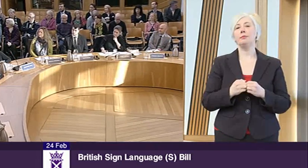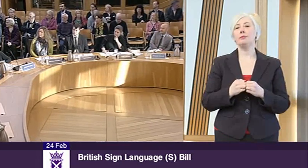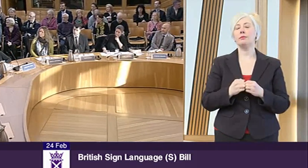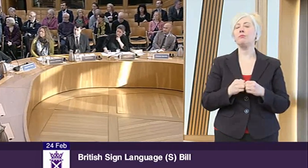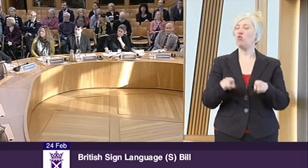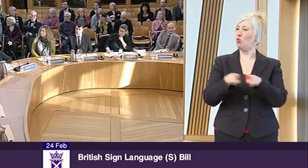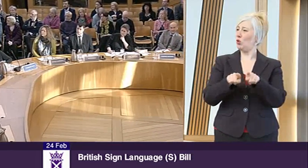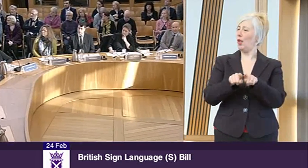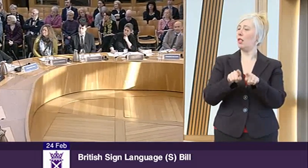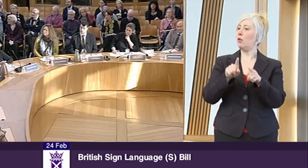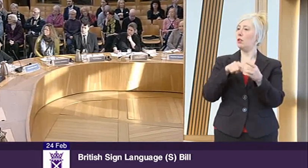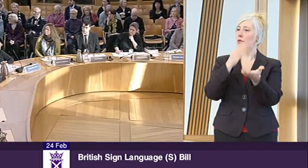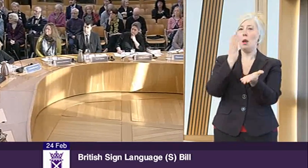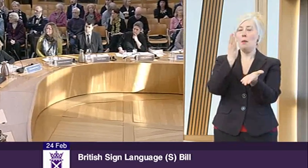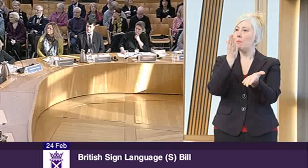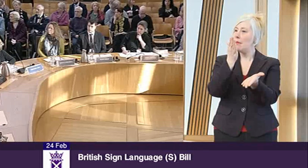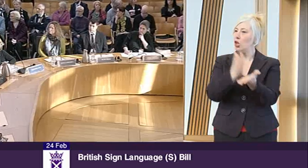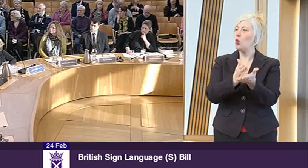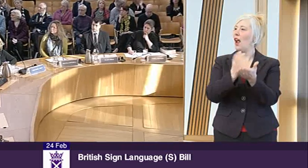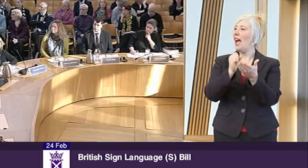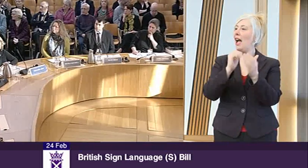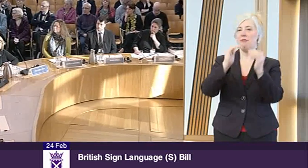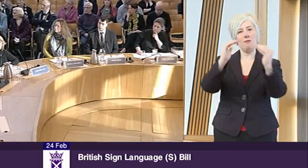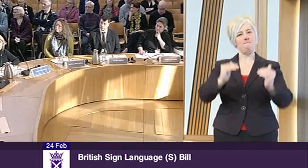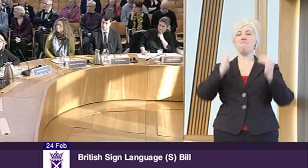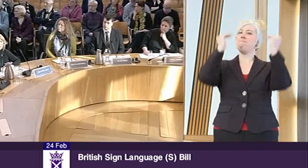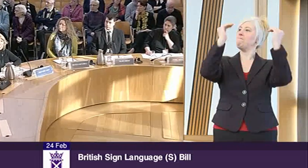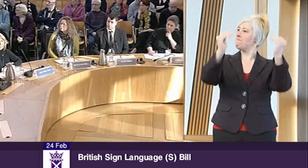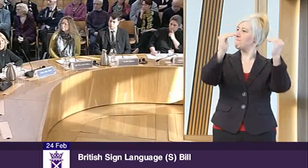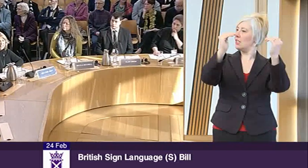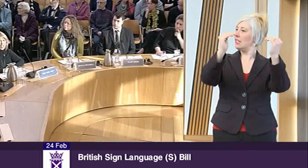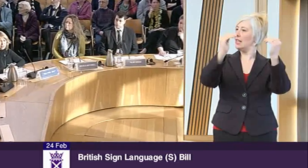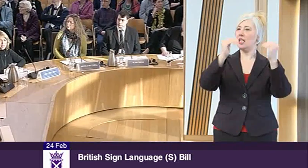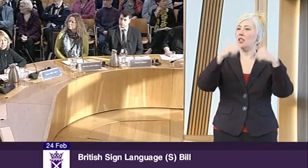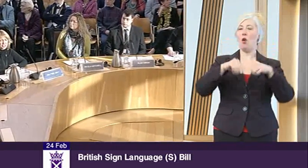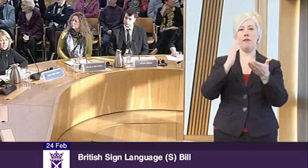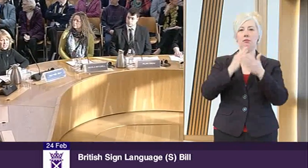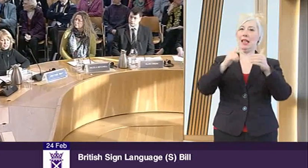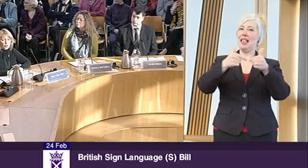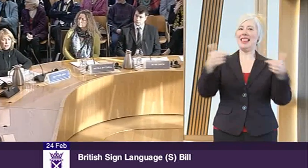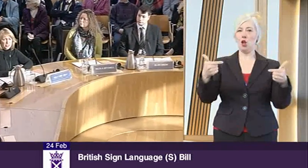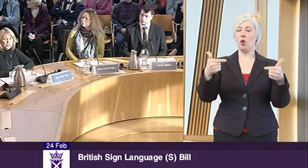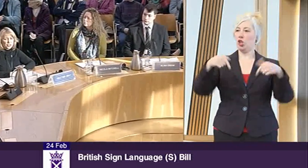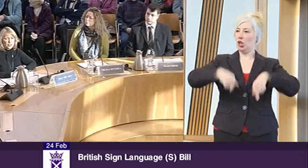and will ensure that BSL has the status of a language. The bill will have a significant